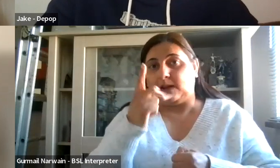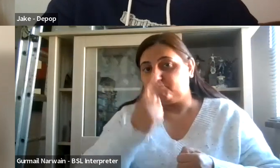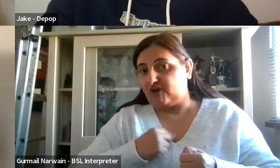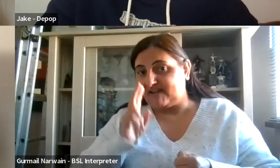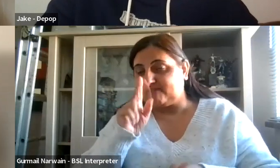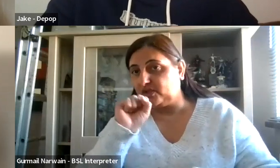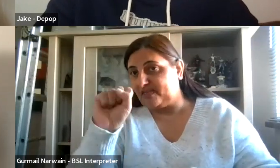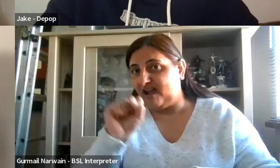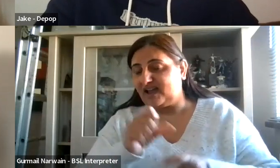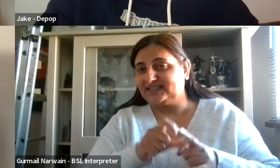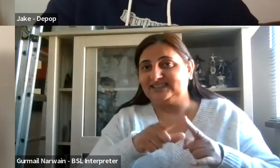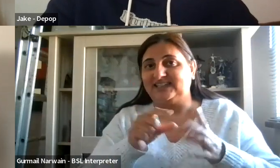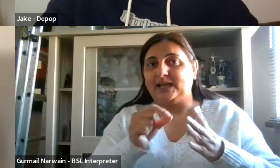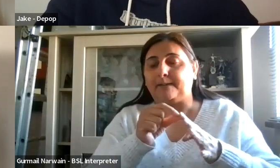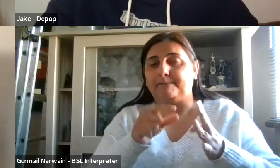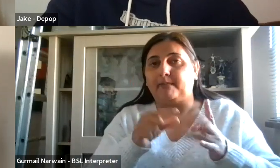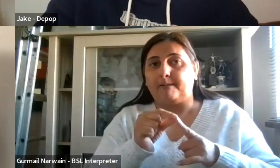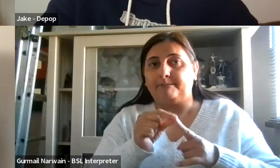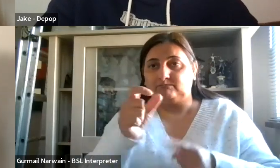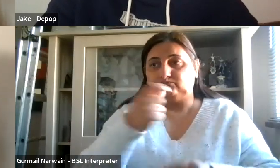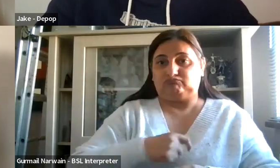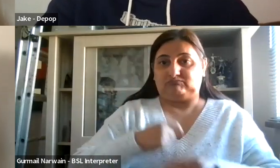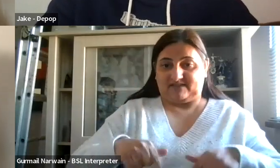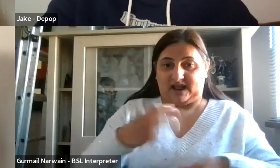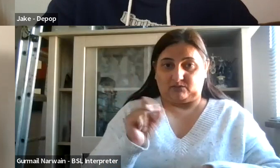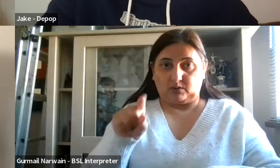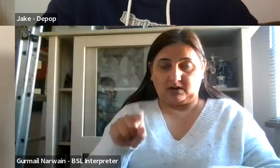have a look through the the roles that they have available, read some job descriptions